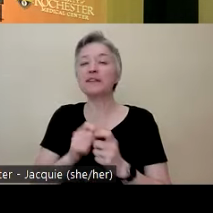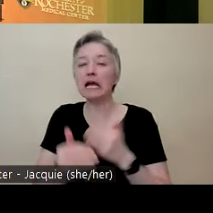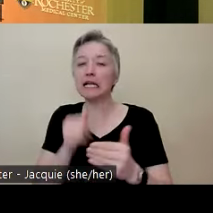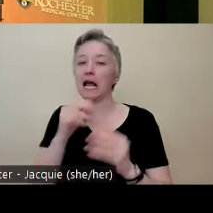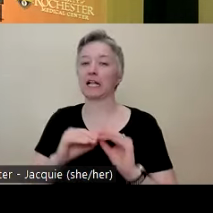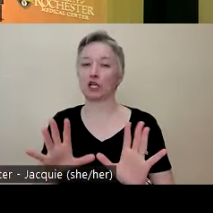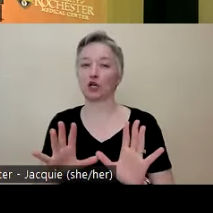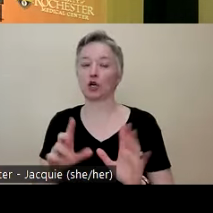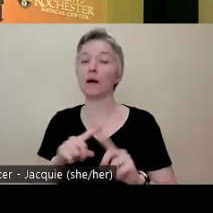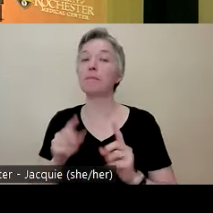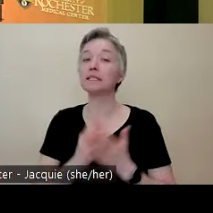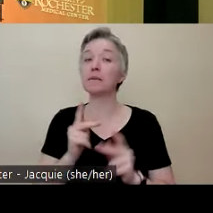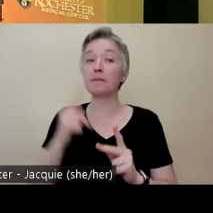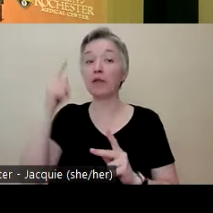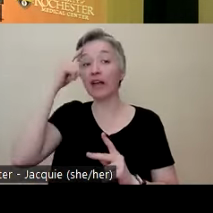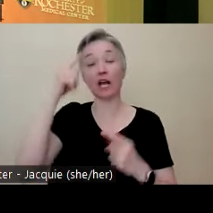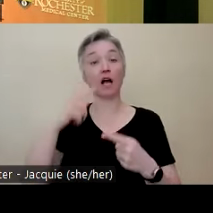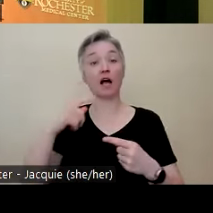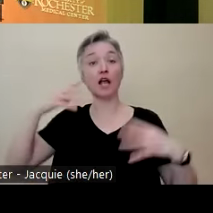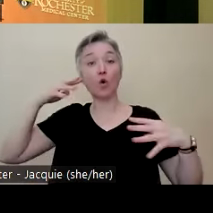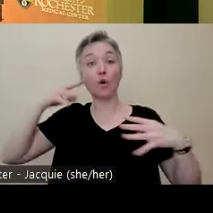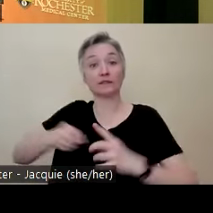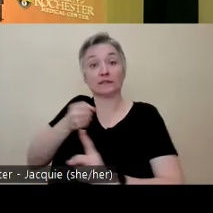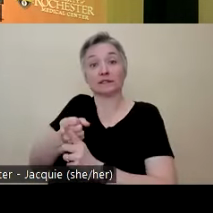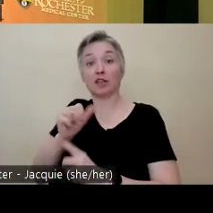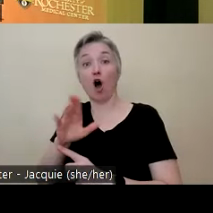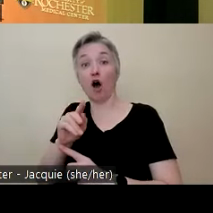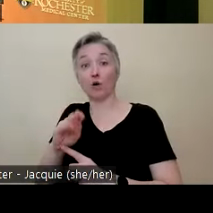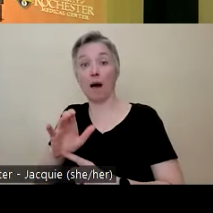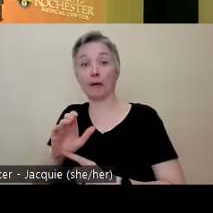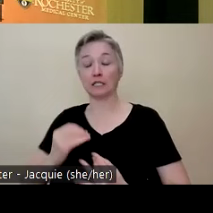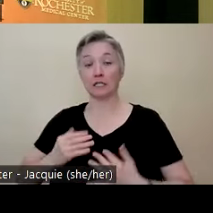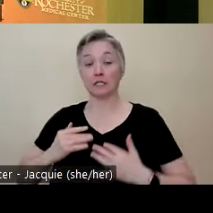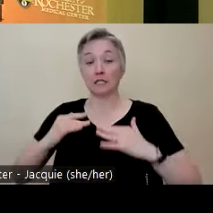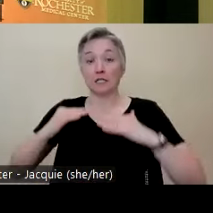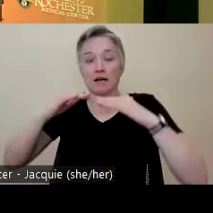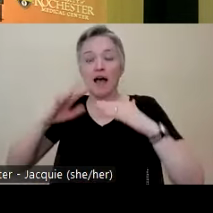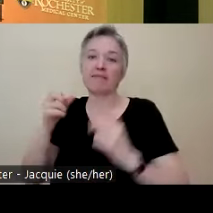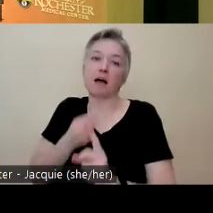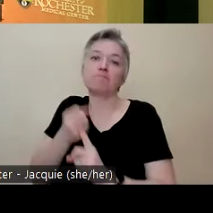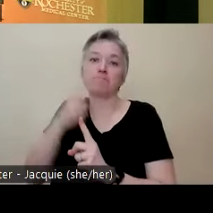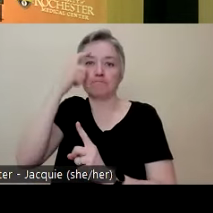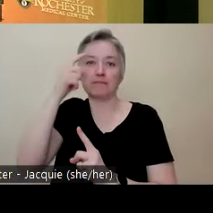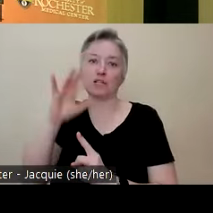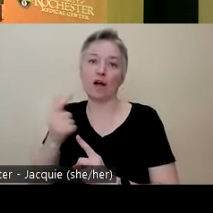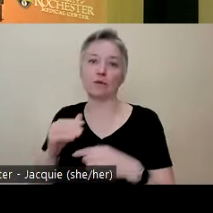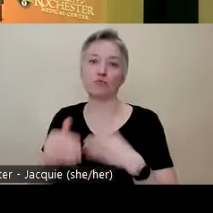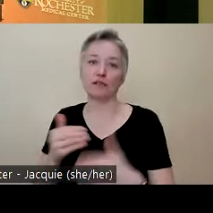of autonomic arousal which then impacts cognitive processes and there might be this optimal level